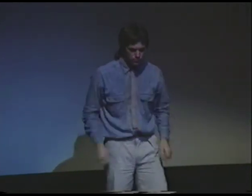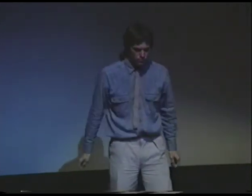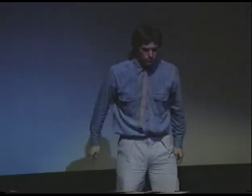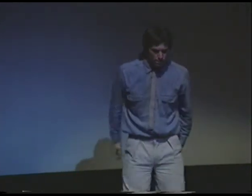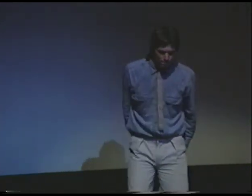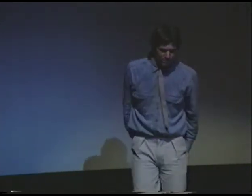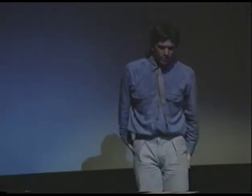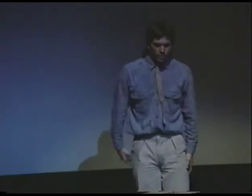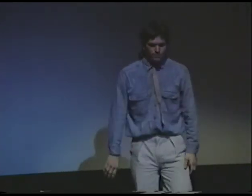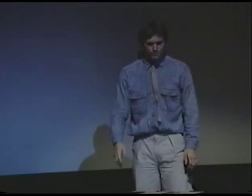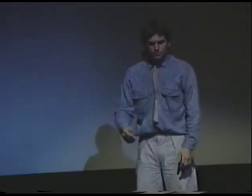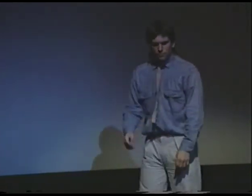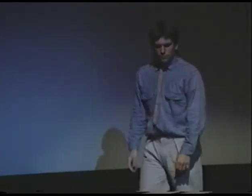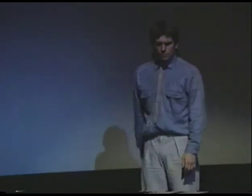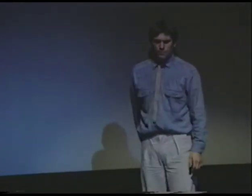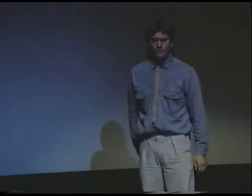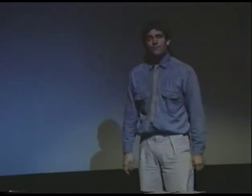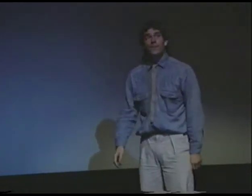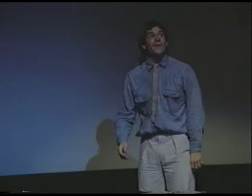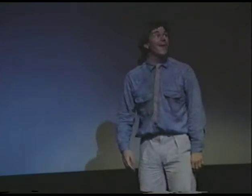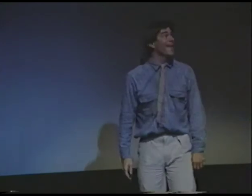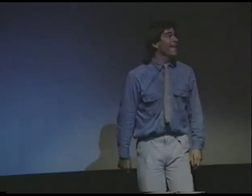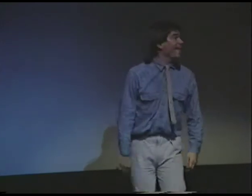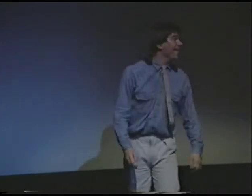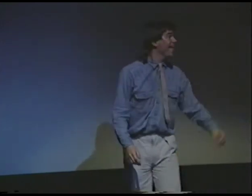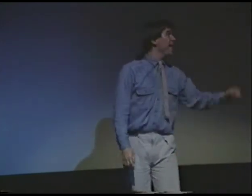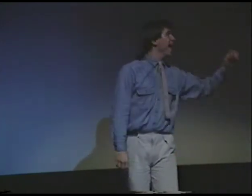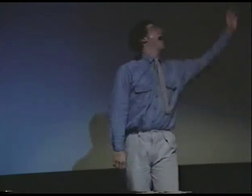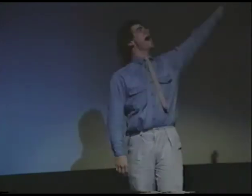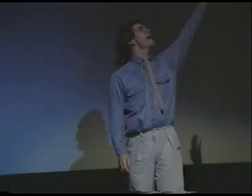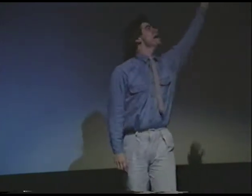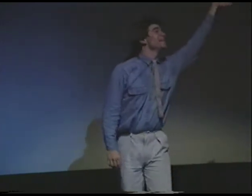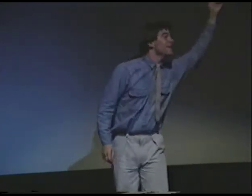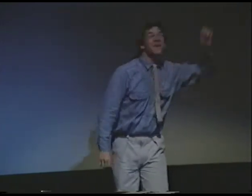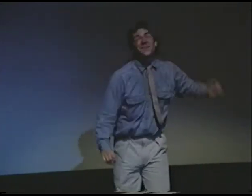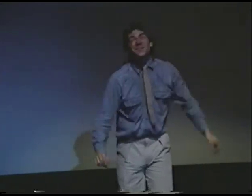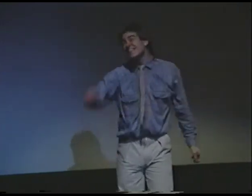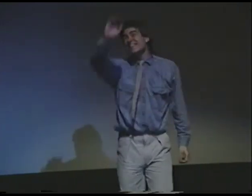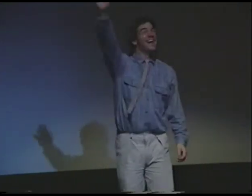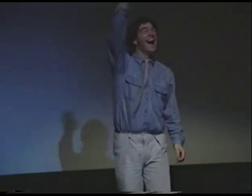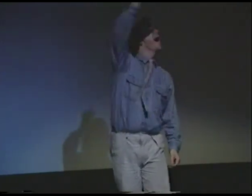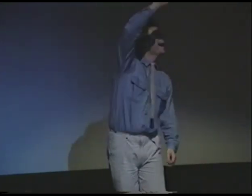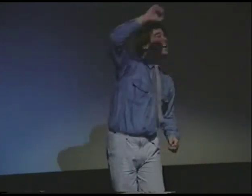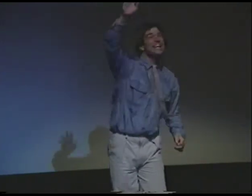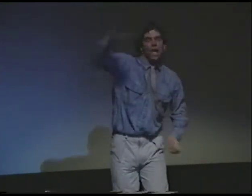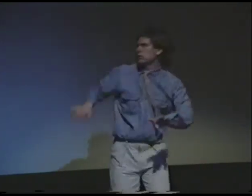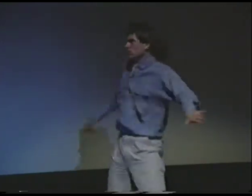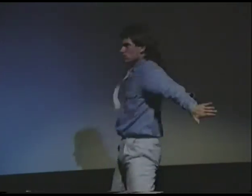And let me show you this one in early one of my poems.